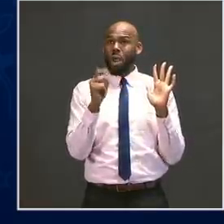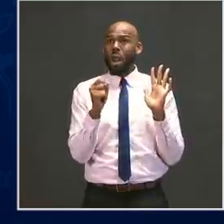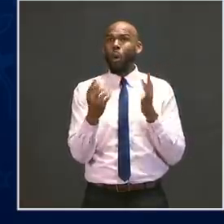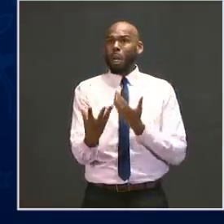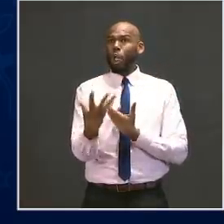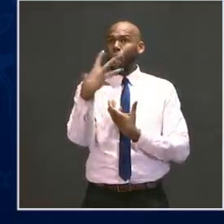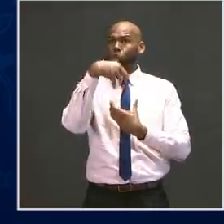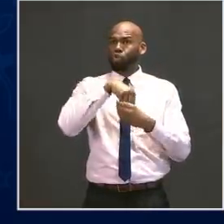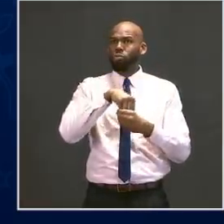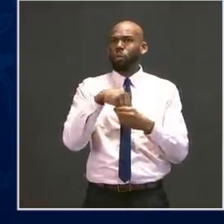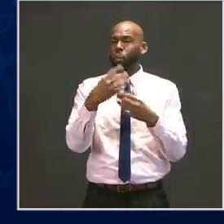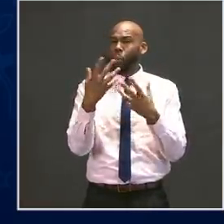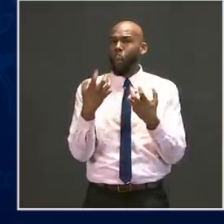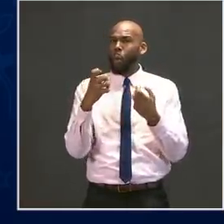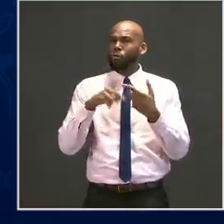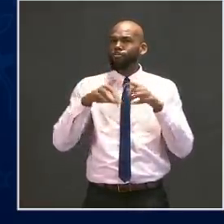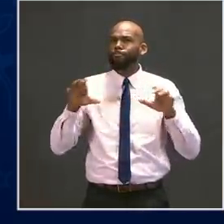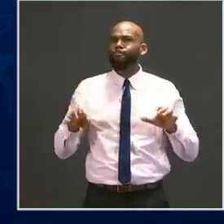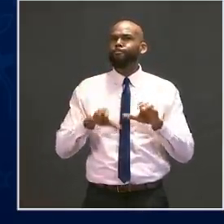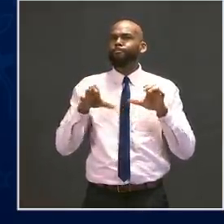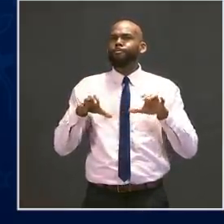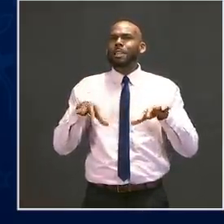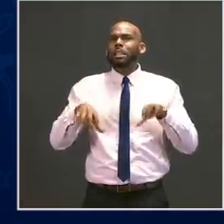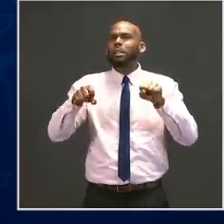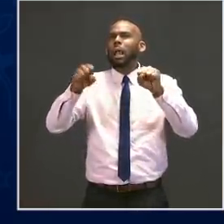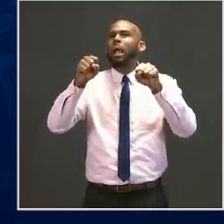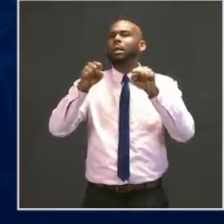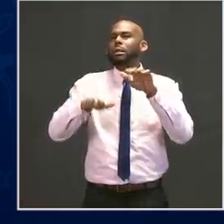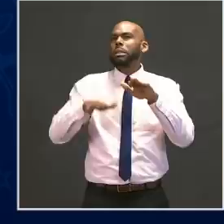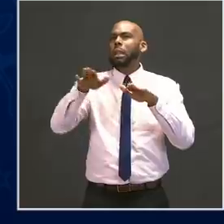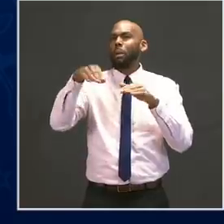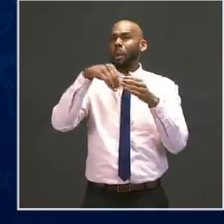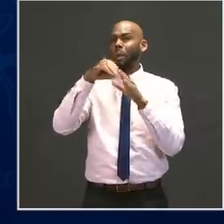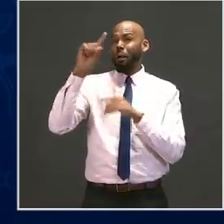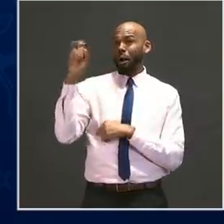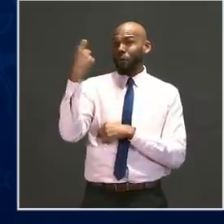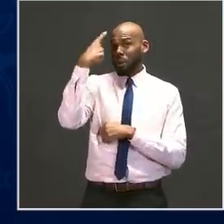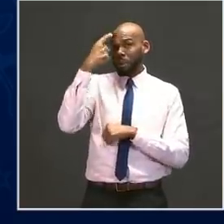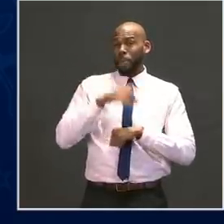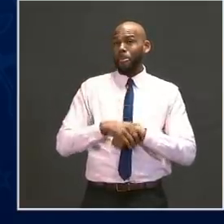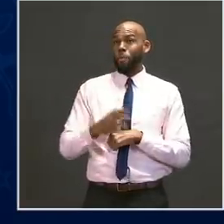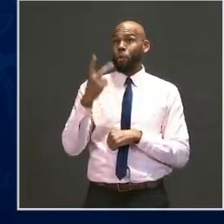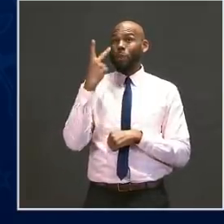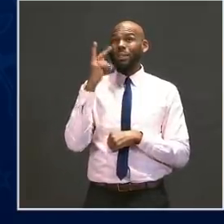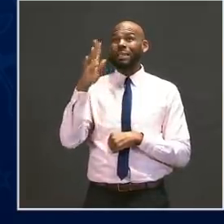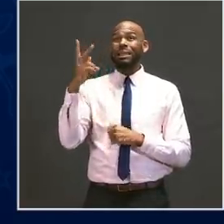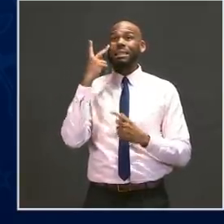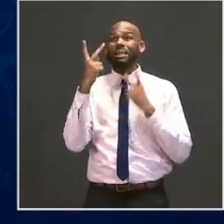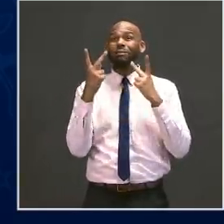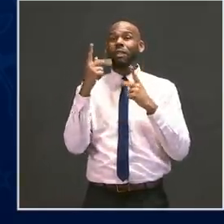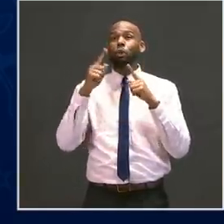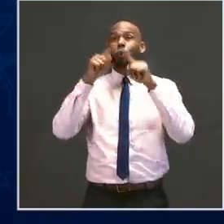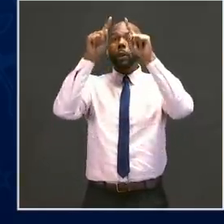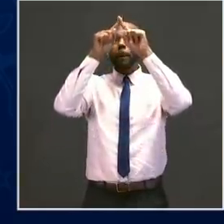He wants to take steps across government, as you saw from his visit to the Pentagon yesterday and the review he announced.